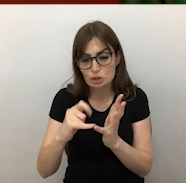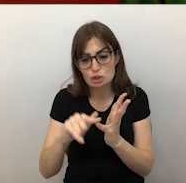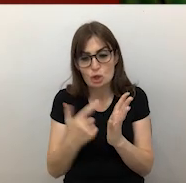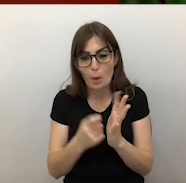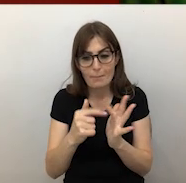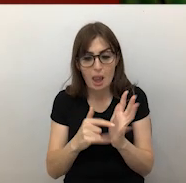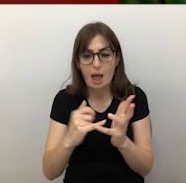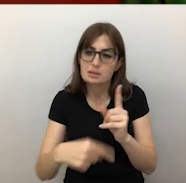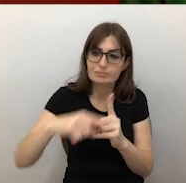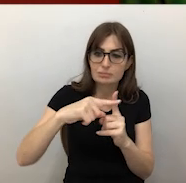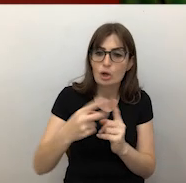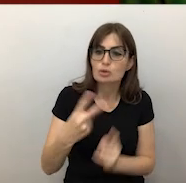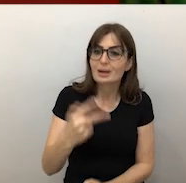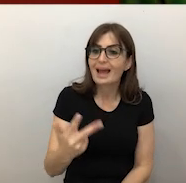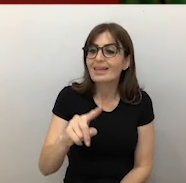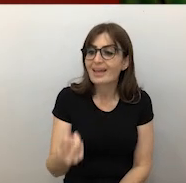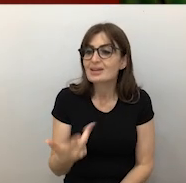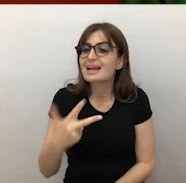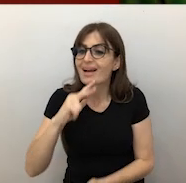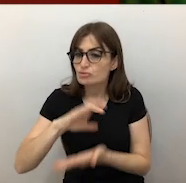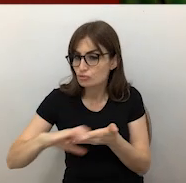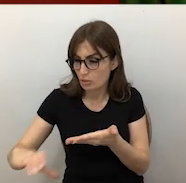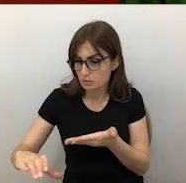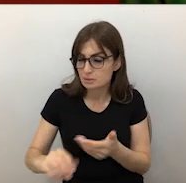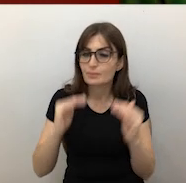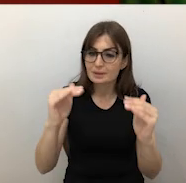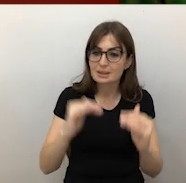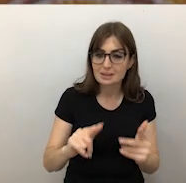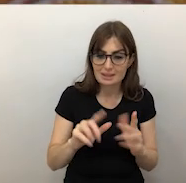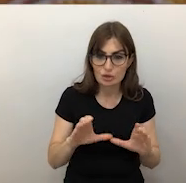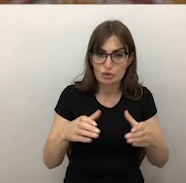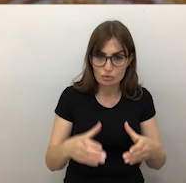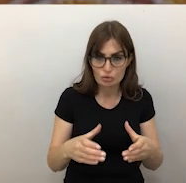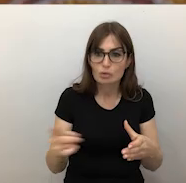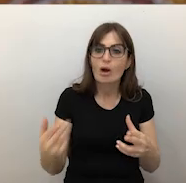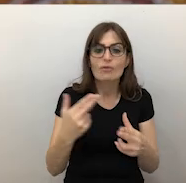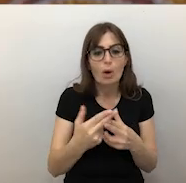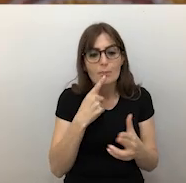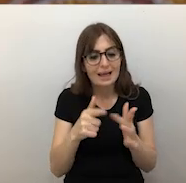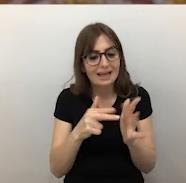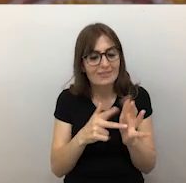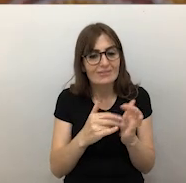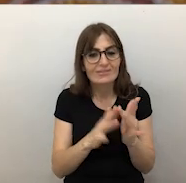than the net surplus of $28,800. The second group of cash flows is cash flows from